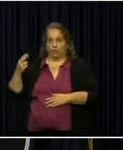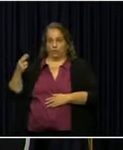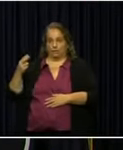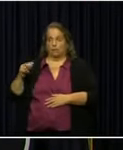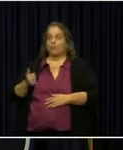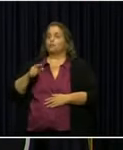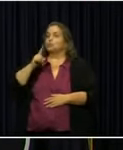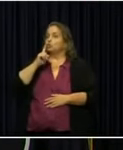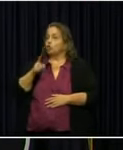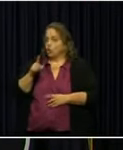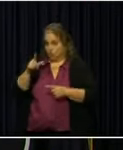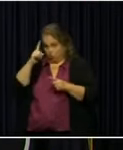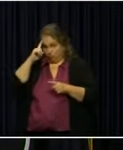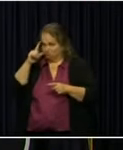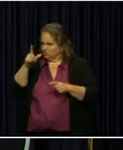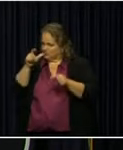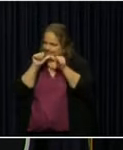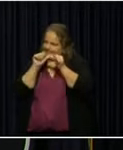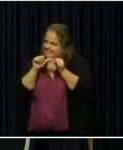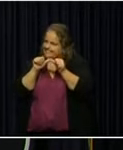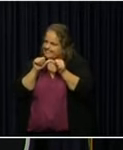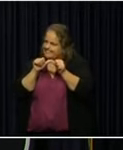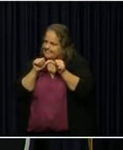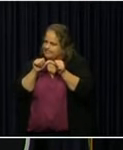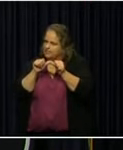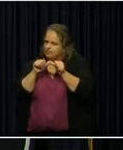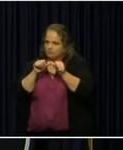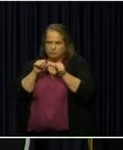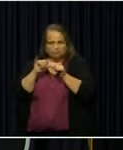NOWHERE. CARL SAENGER.